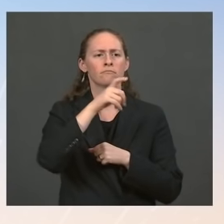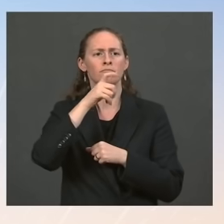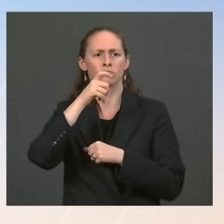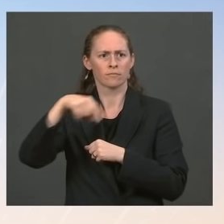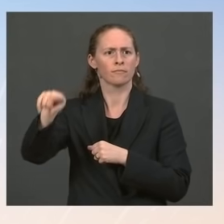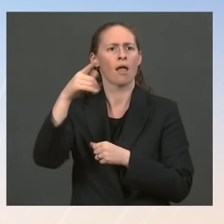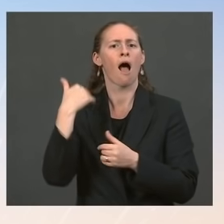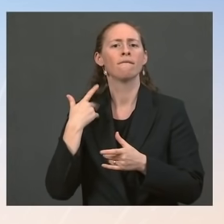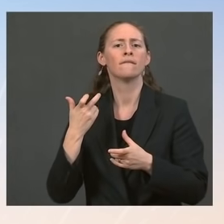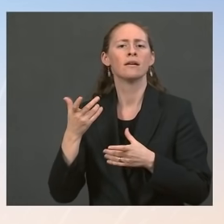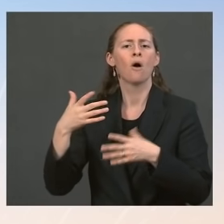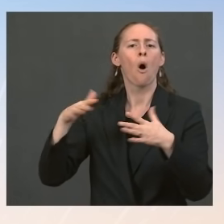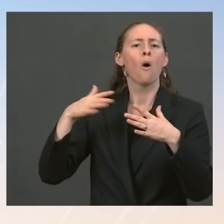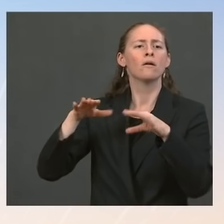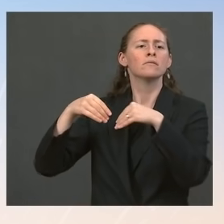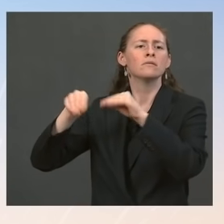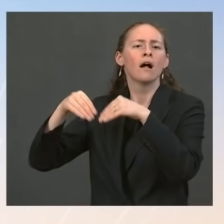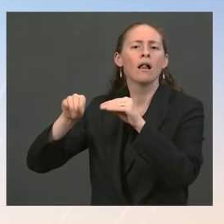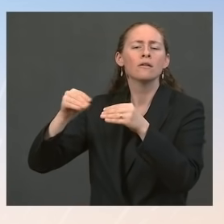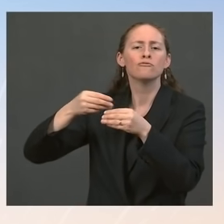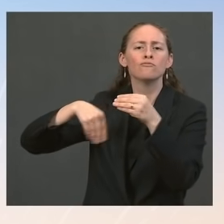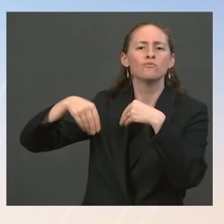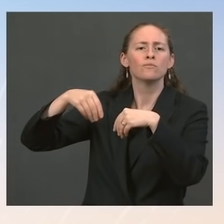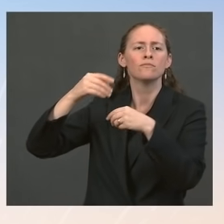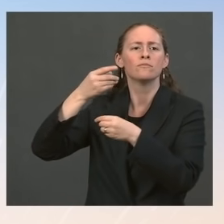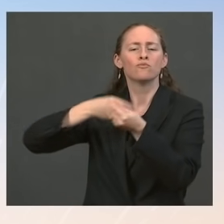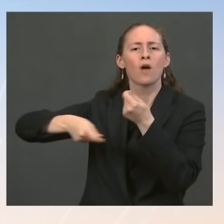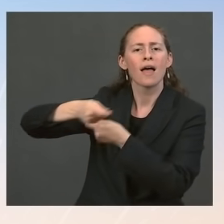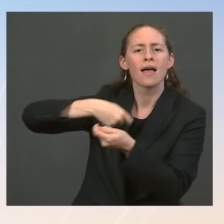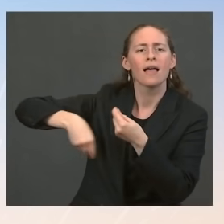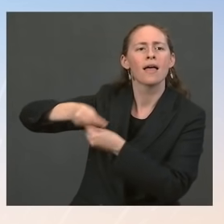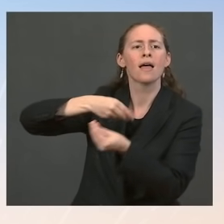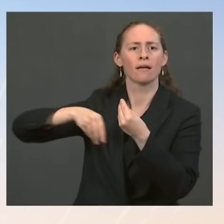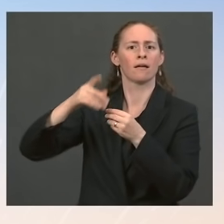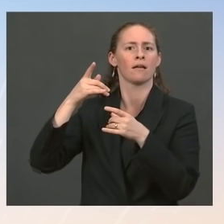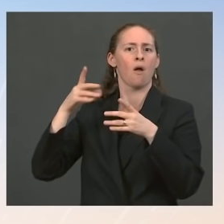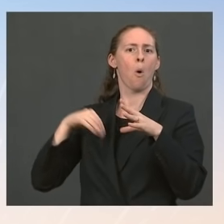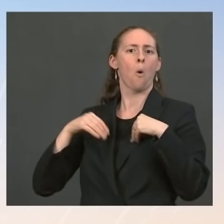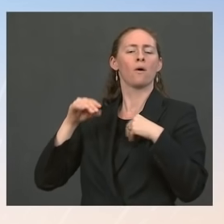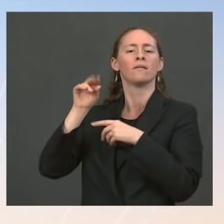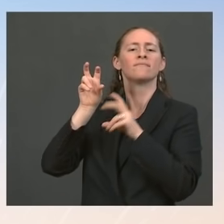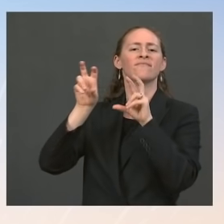Ms. Psaki: Well, obviously, every scenario is different, but I will say that the President expects that everyone serving as a public servant